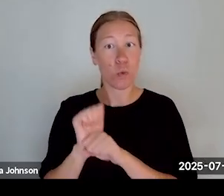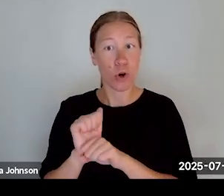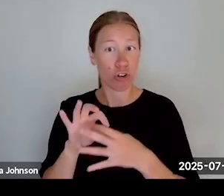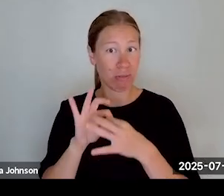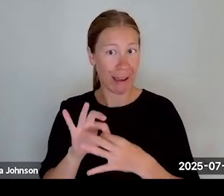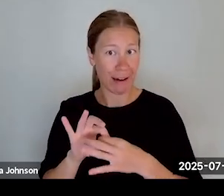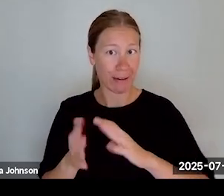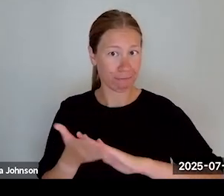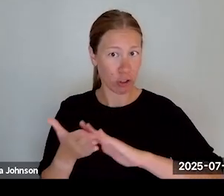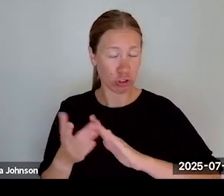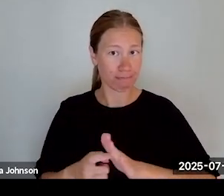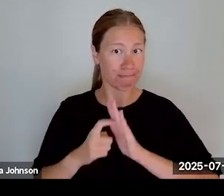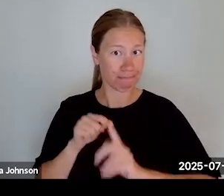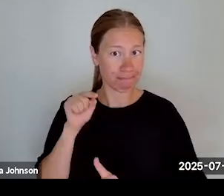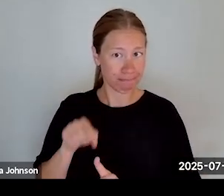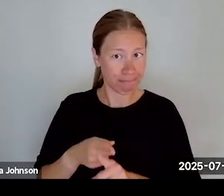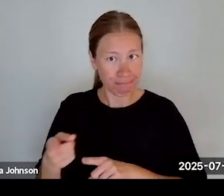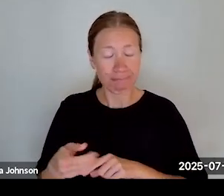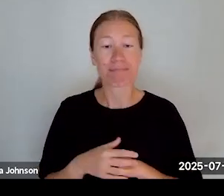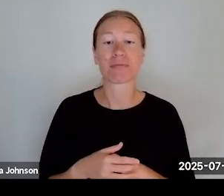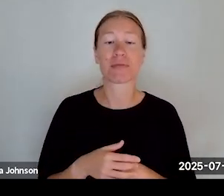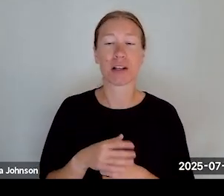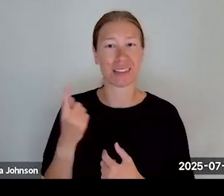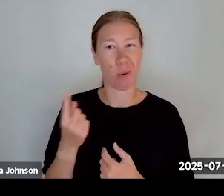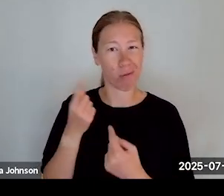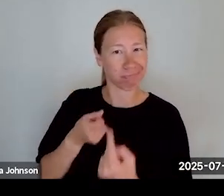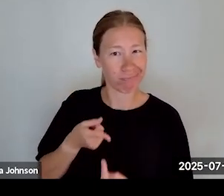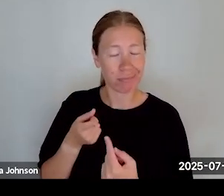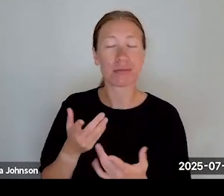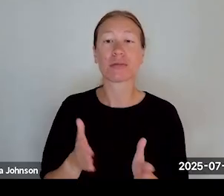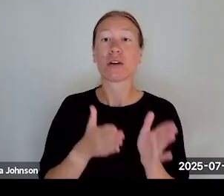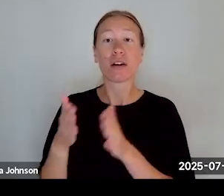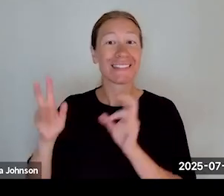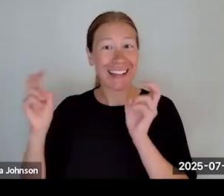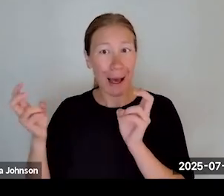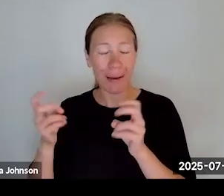someone might be having difficulty with, also by topic or specific accommodation.